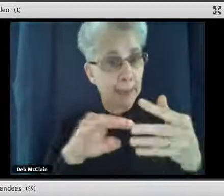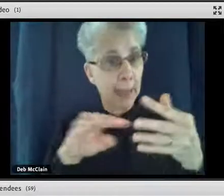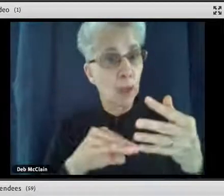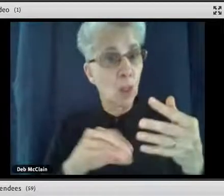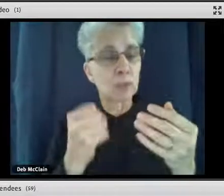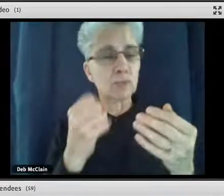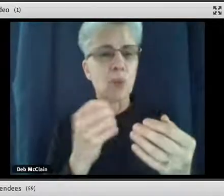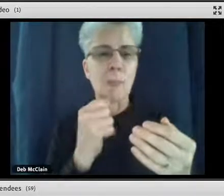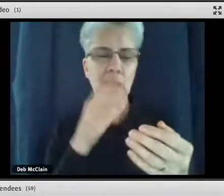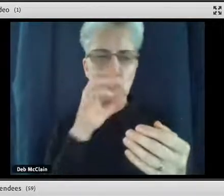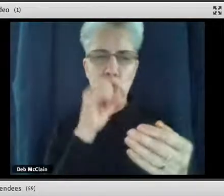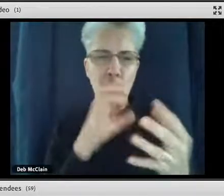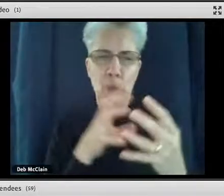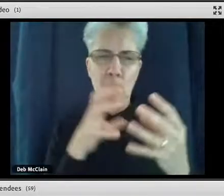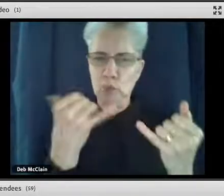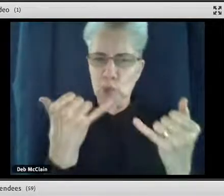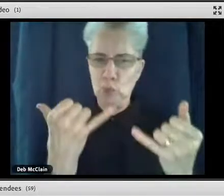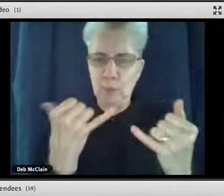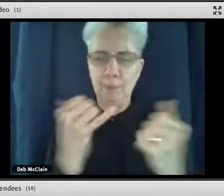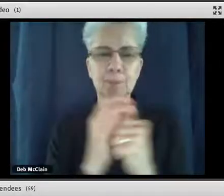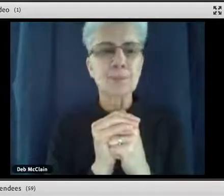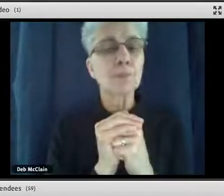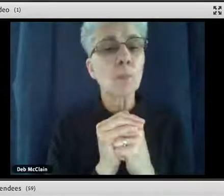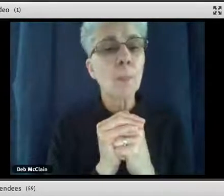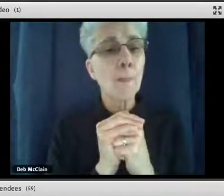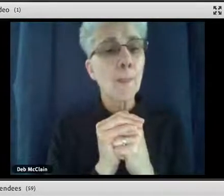So I'm not going to assume too much here. So...